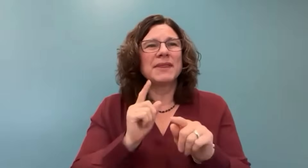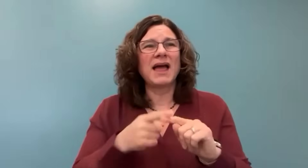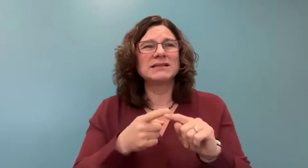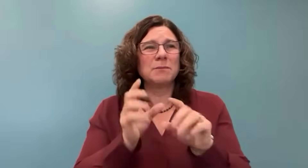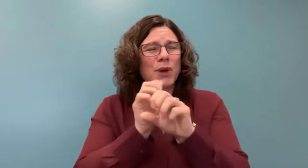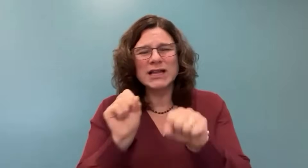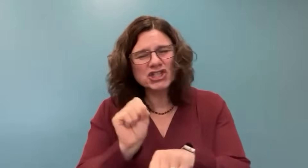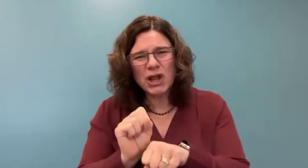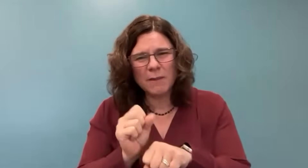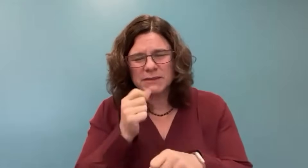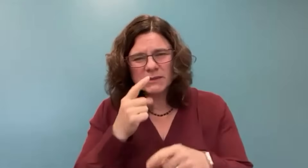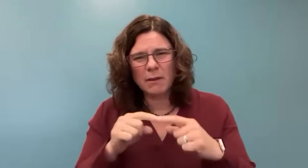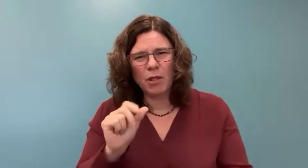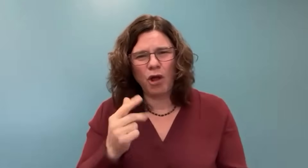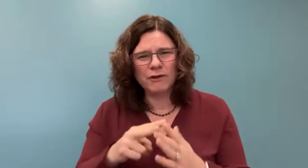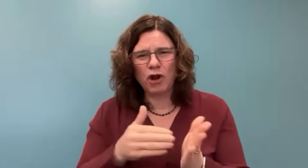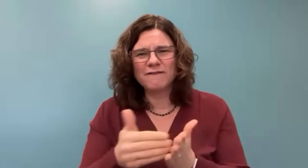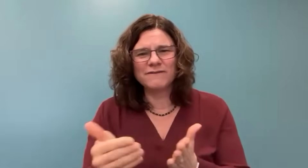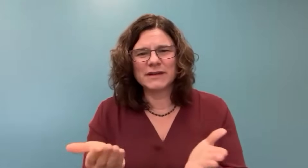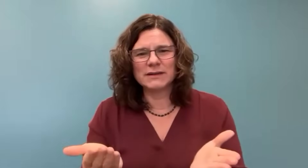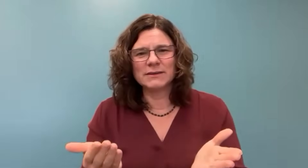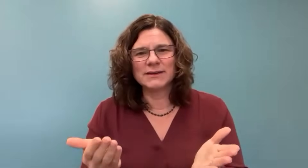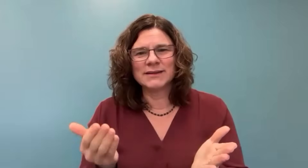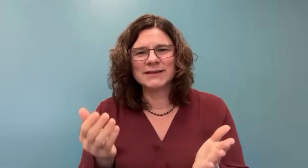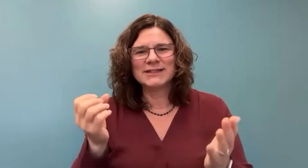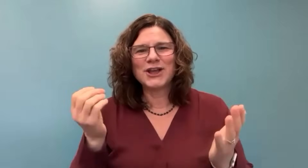Also, a president's job opening doesn’t come along very often.